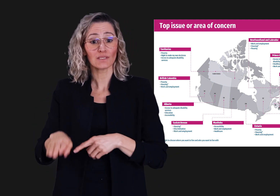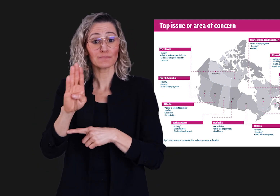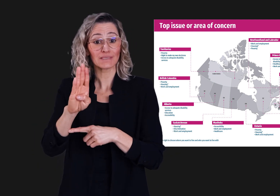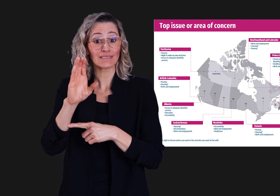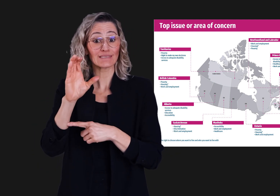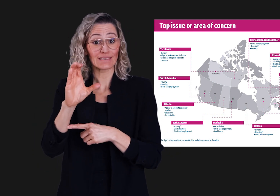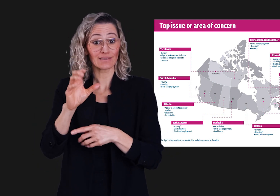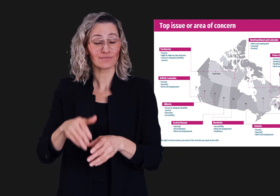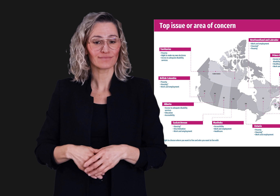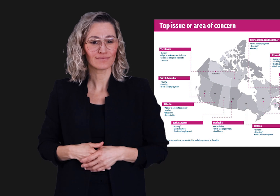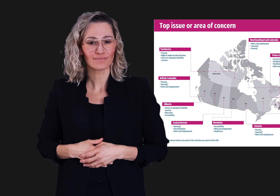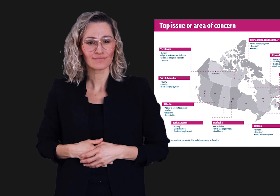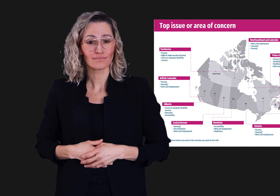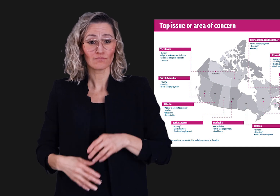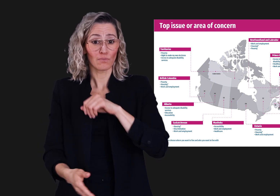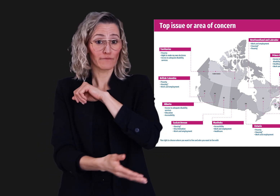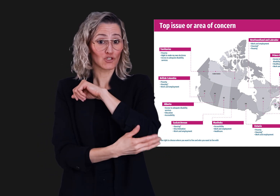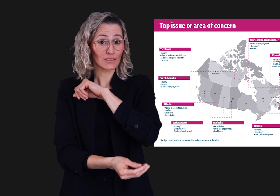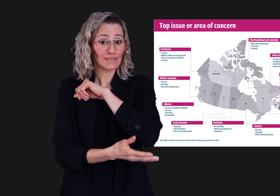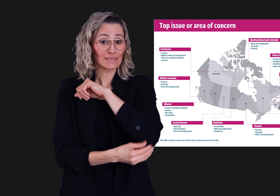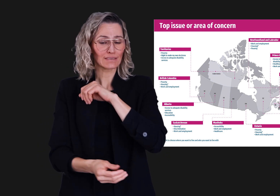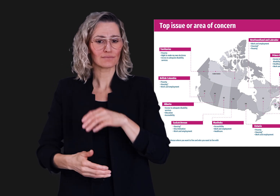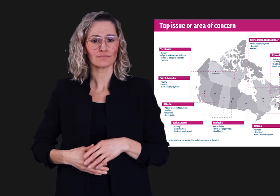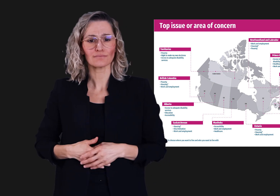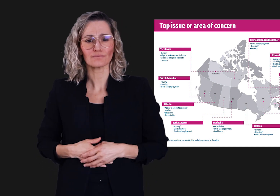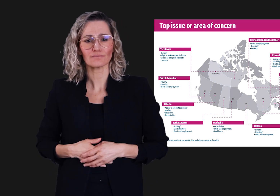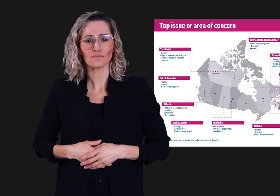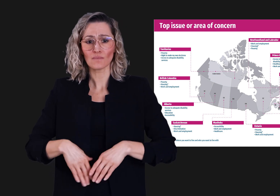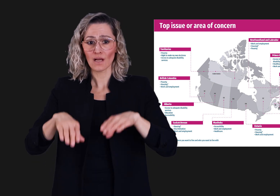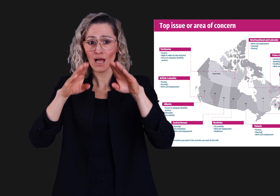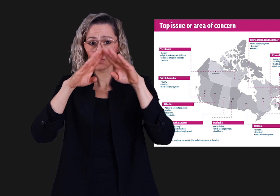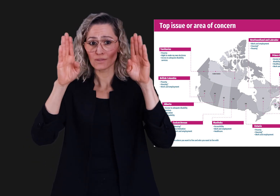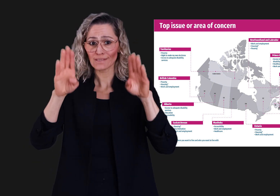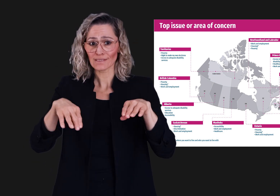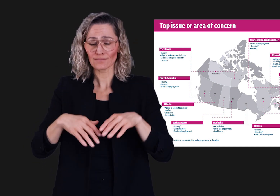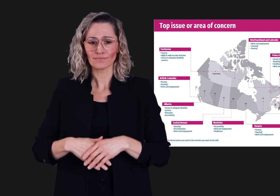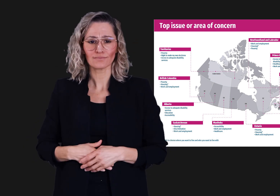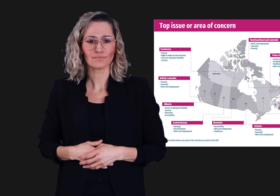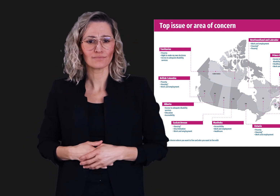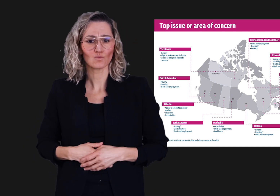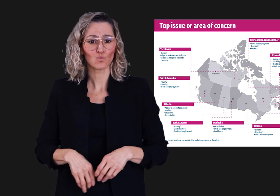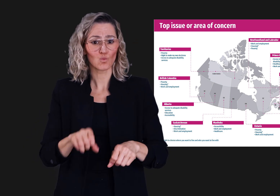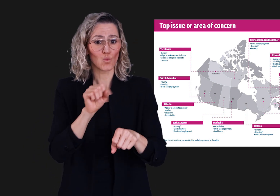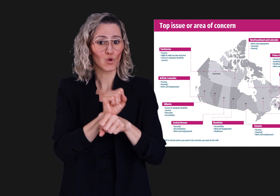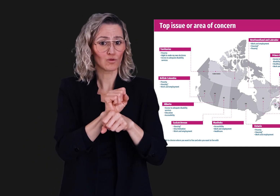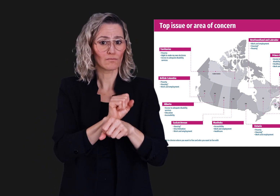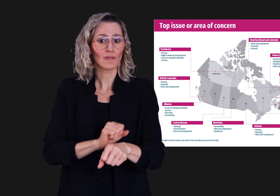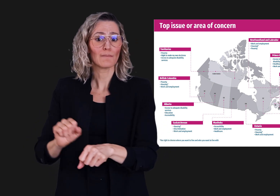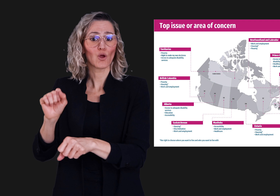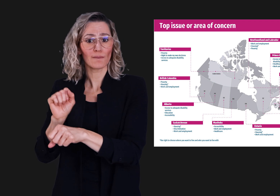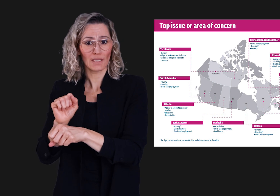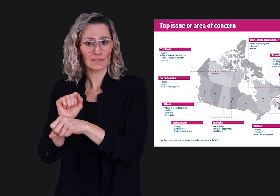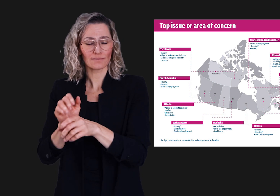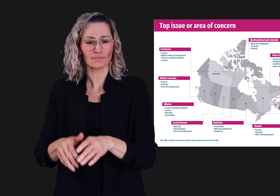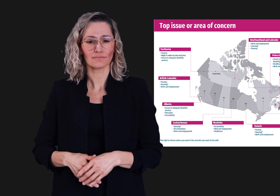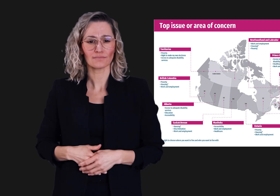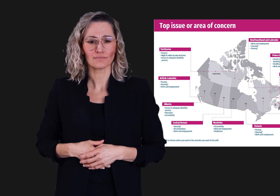British Columbia • Poverty • Housing* • Work and employment